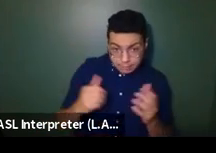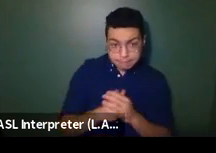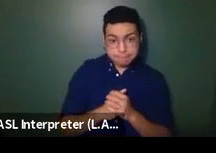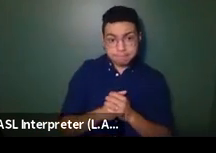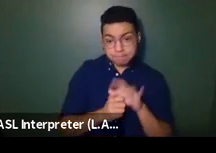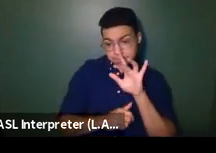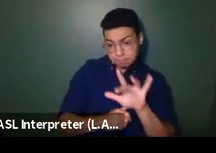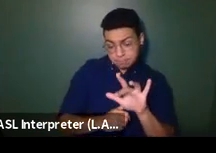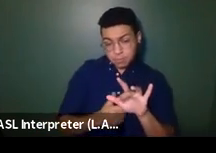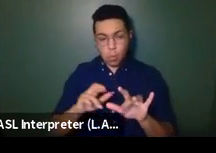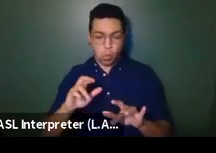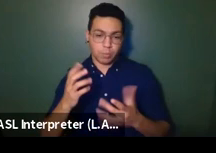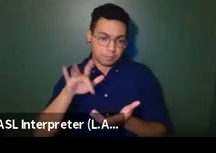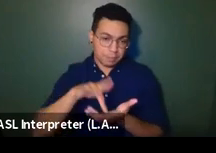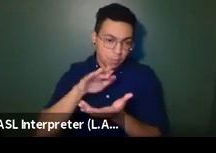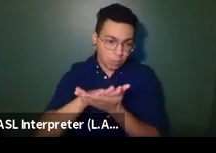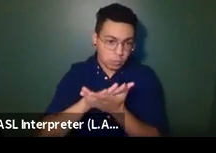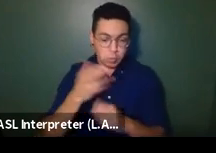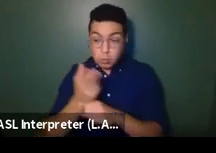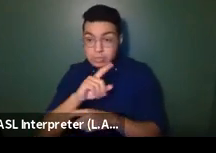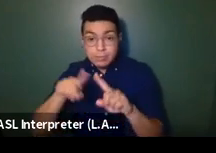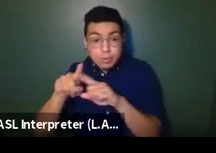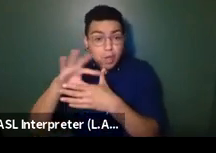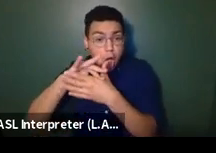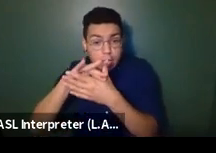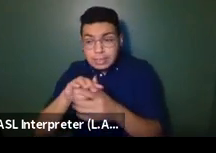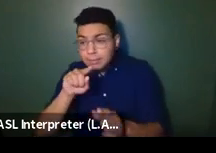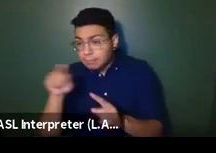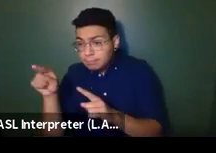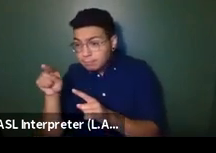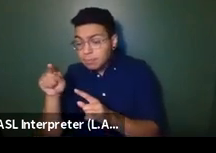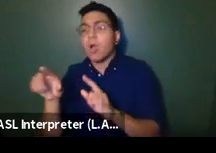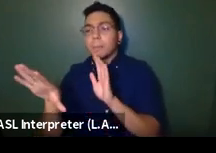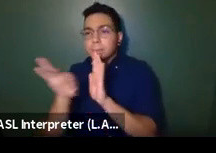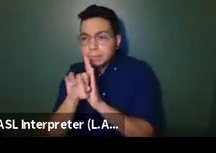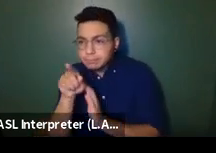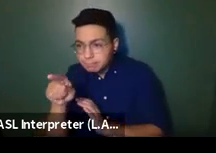ESD 189 - Amy Colburn: Secondary you know by content and I could add a learning objective through this feature.